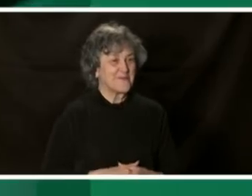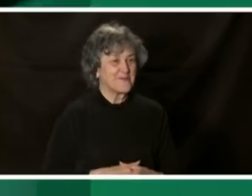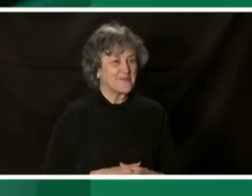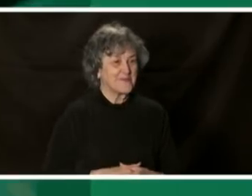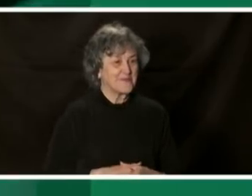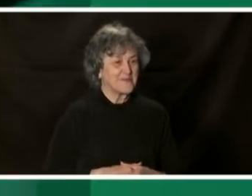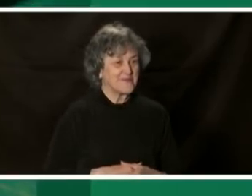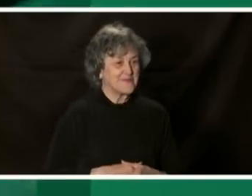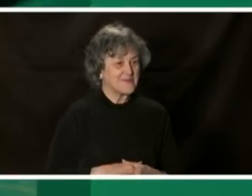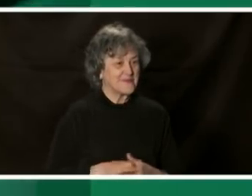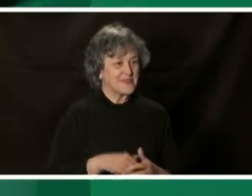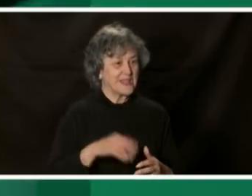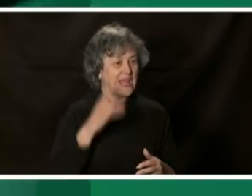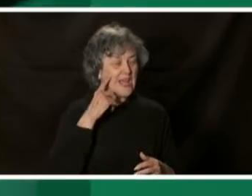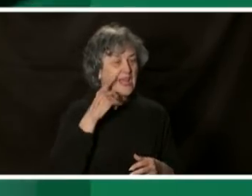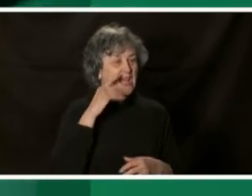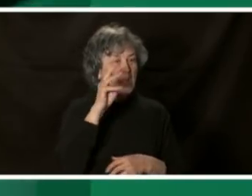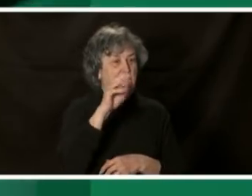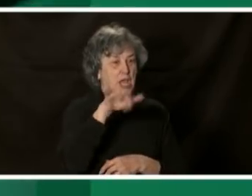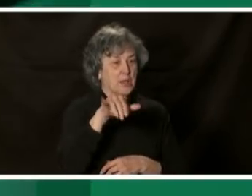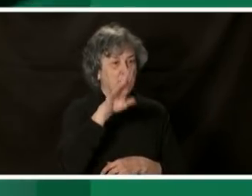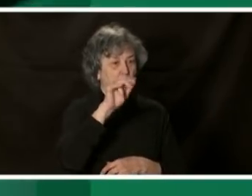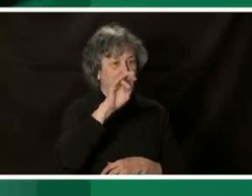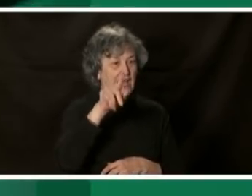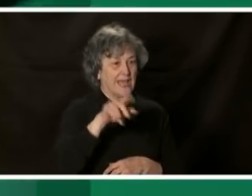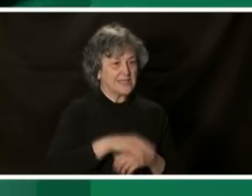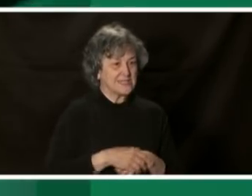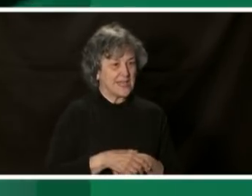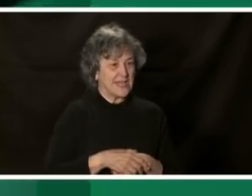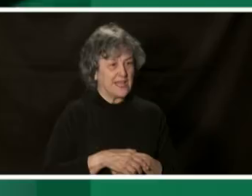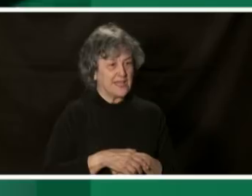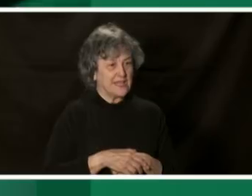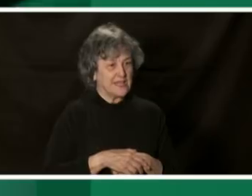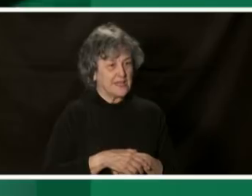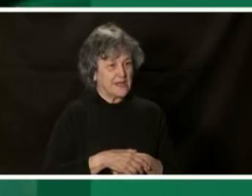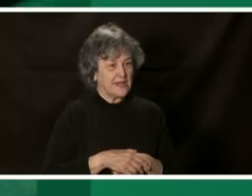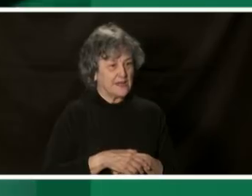I DID IT FOR MY KITTIES. » AMY RUIZ FROM SOUTH TEXAS.